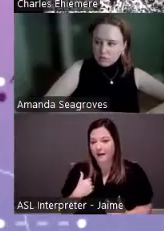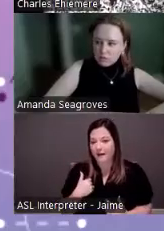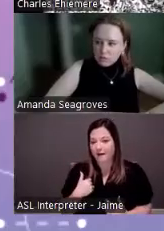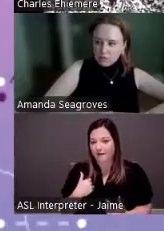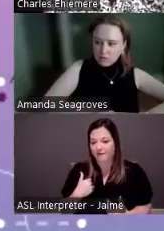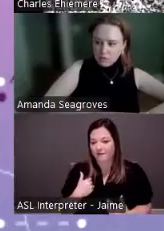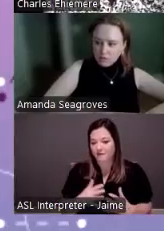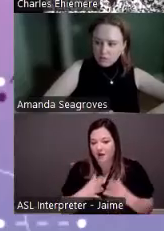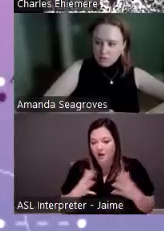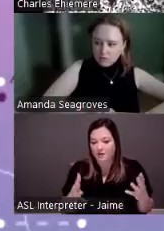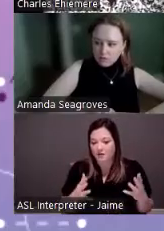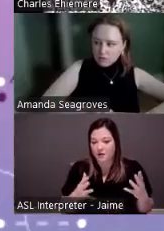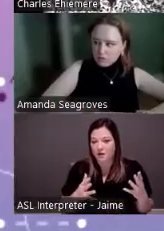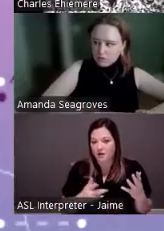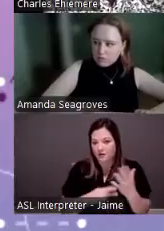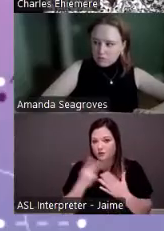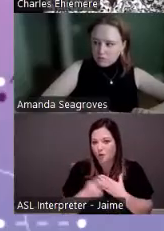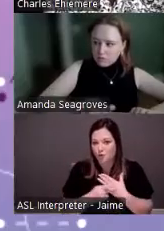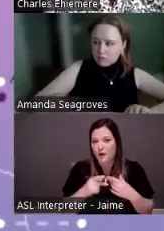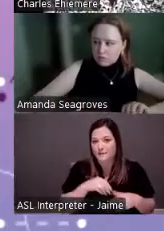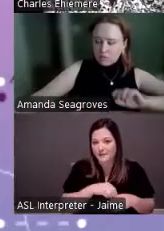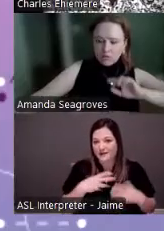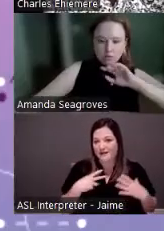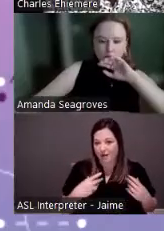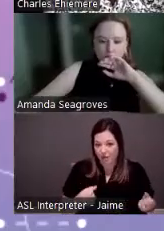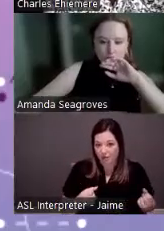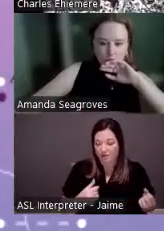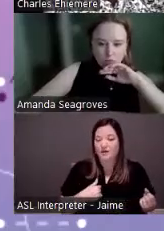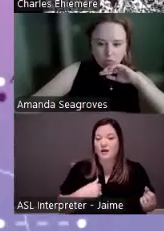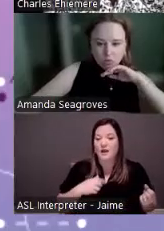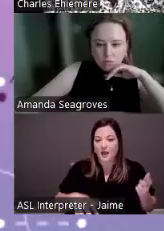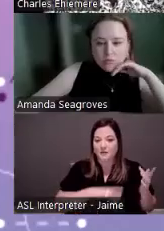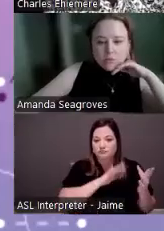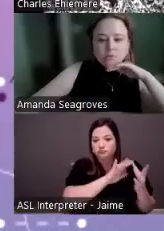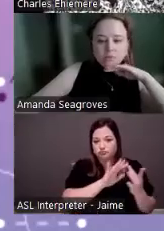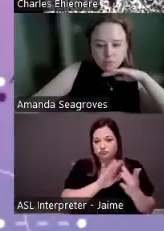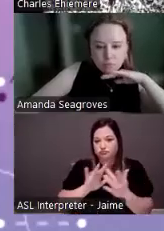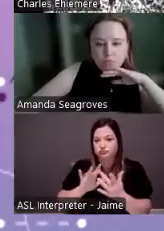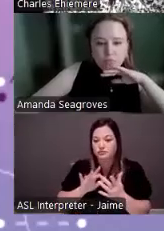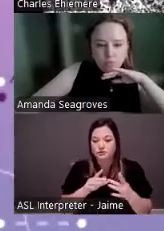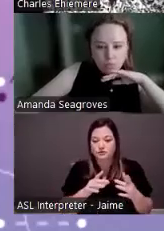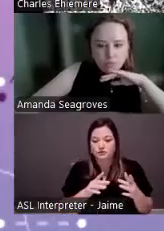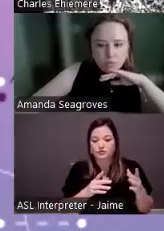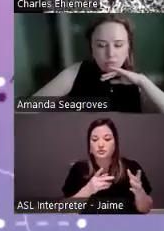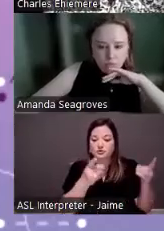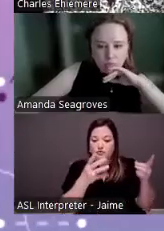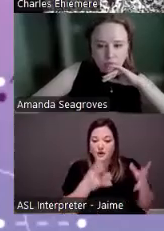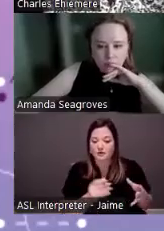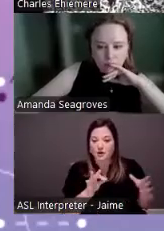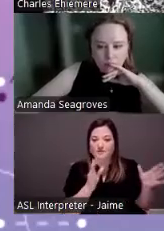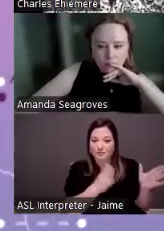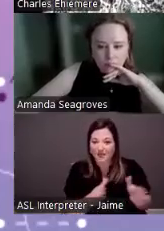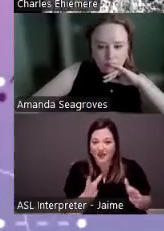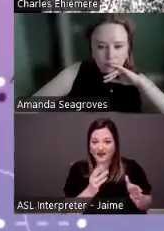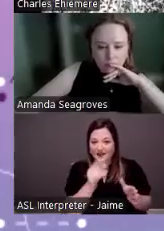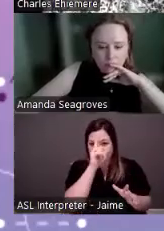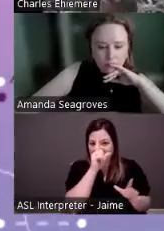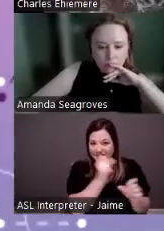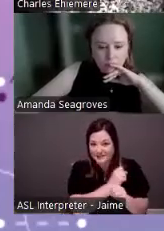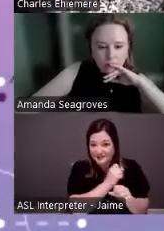So I reached out to all the director of planning, research, and statistics, and I told them, this is my ideation.